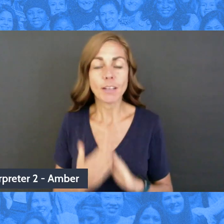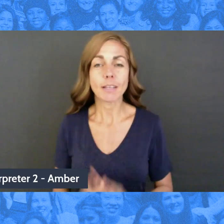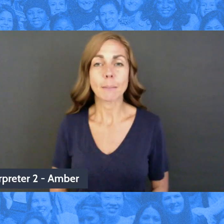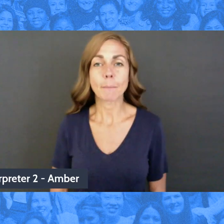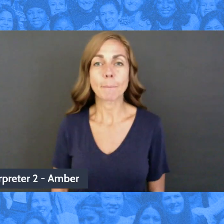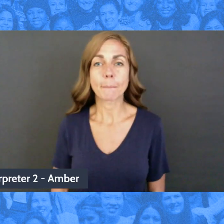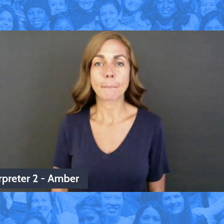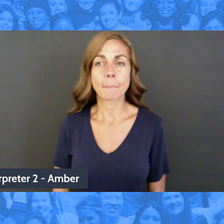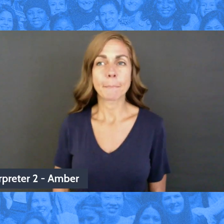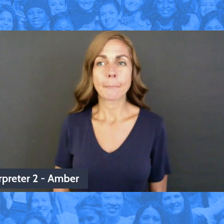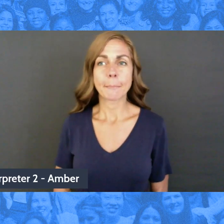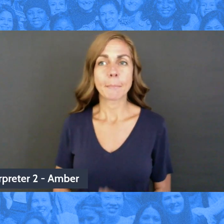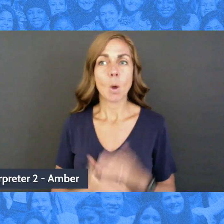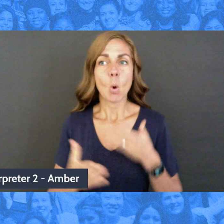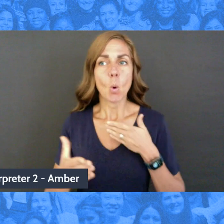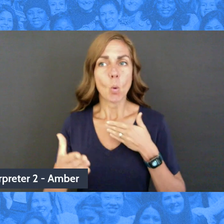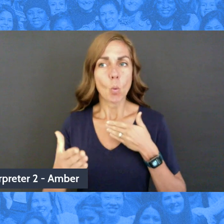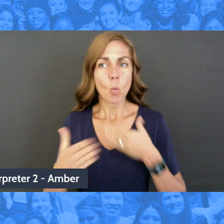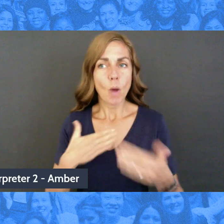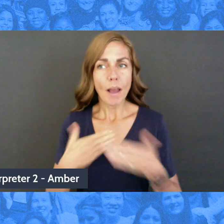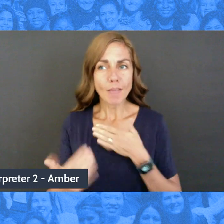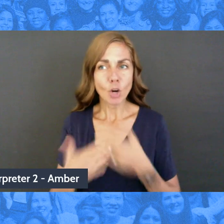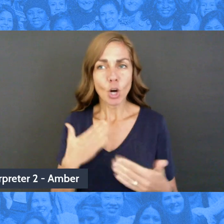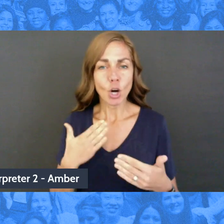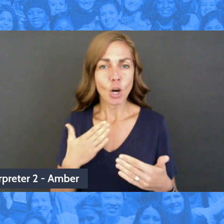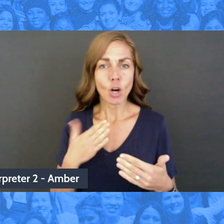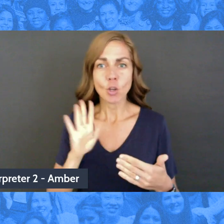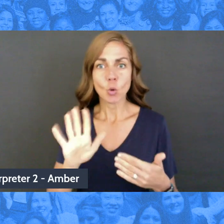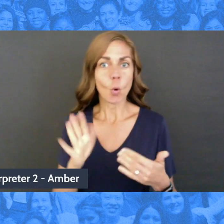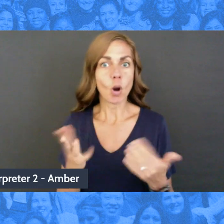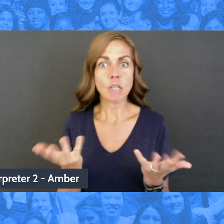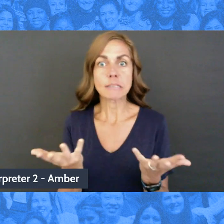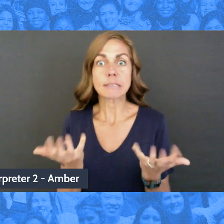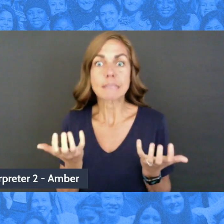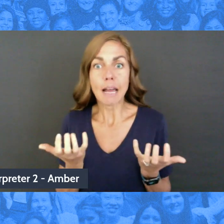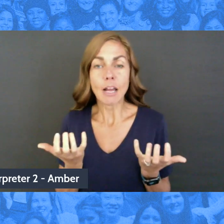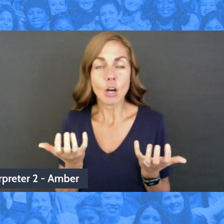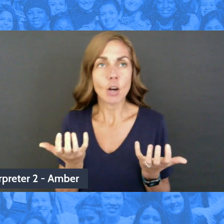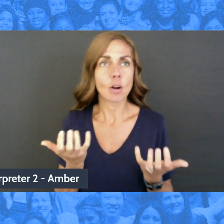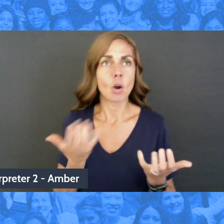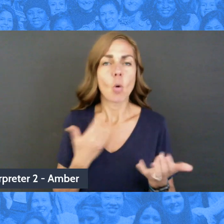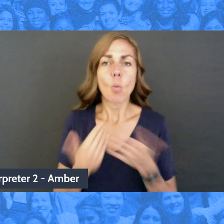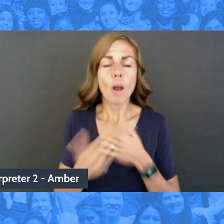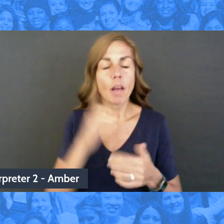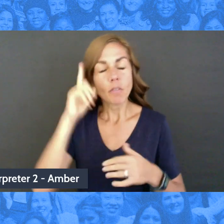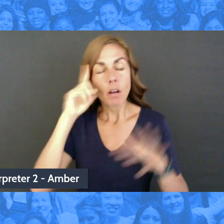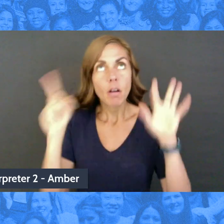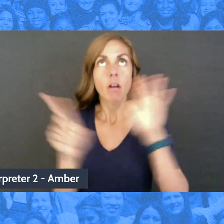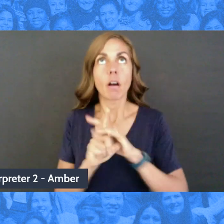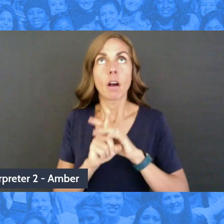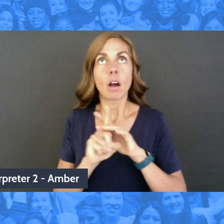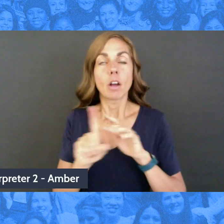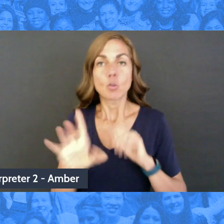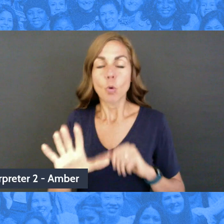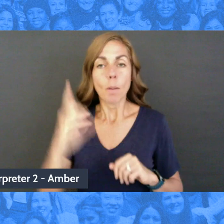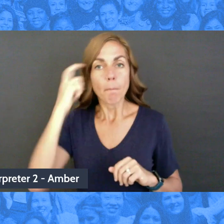whatever your desire is, whatever your heart and mind came up with first, one thing that you want,